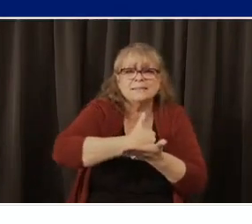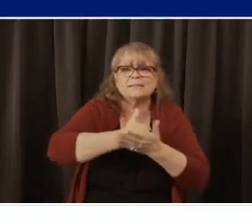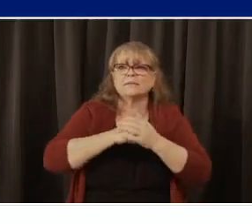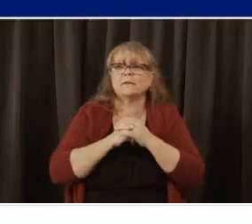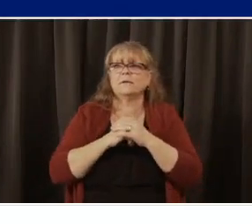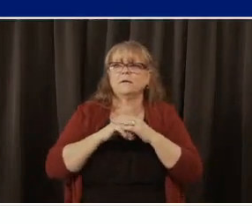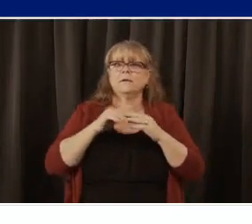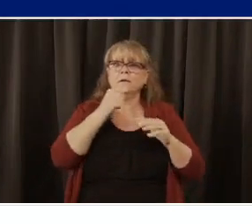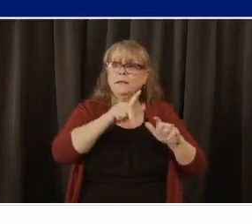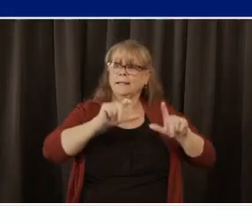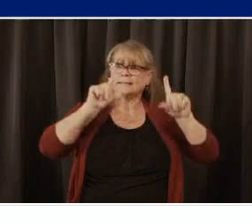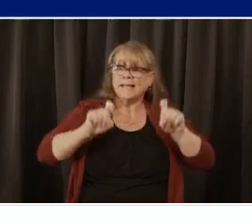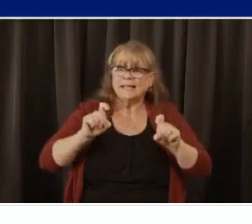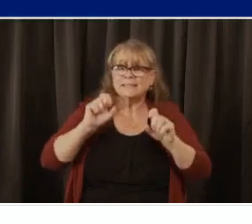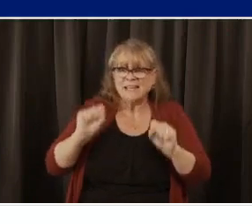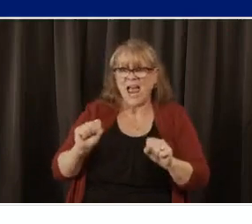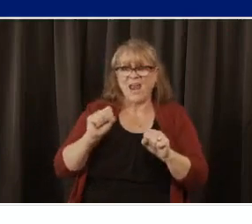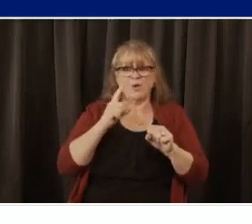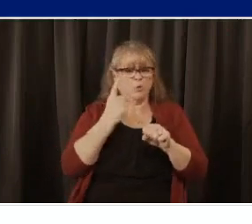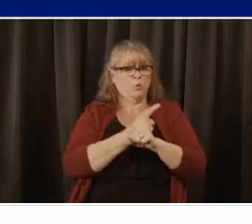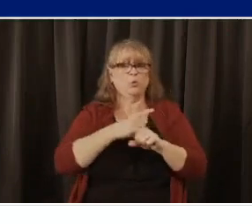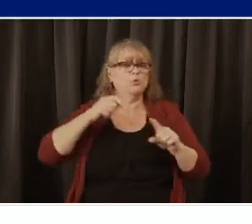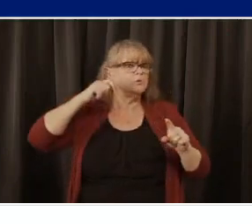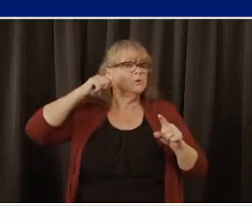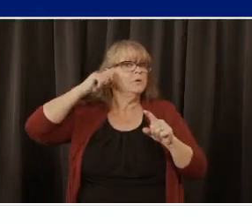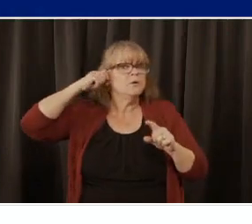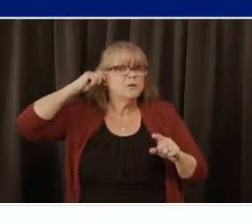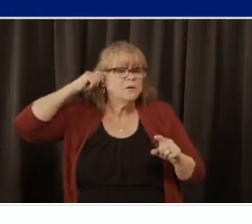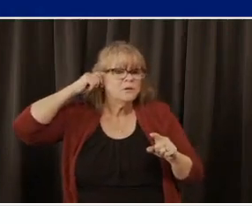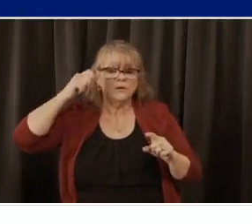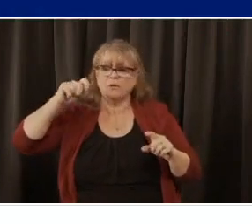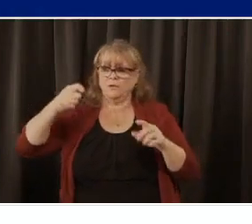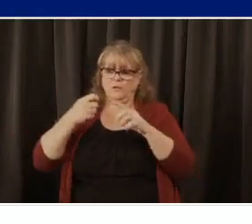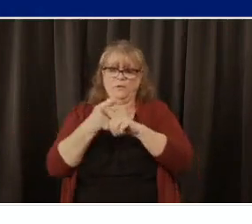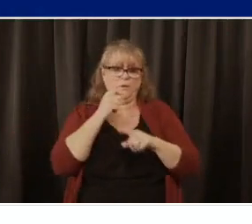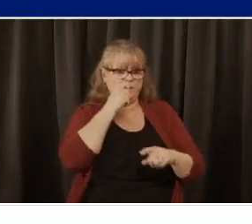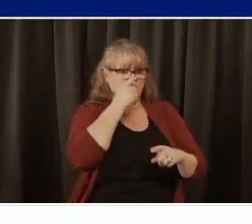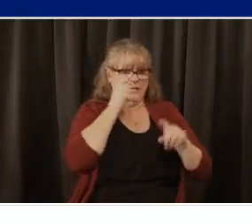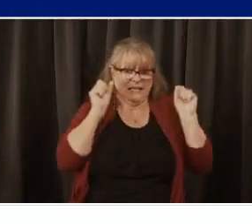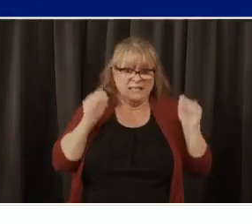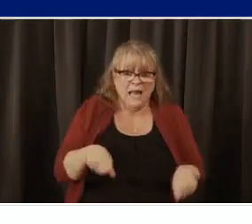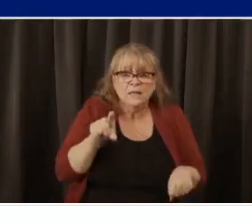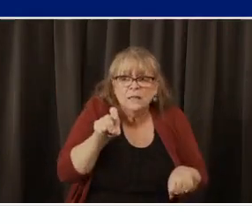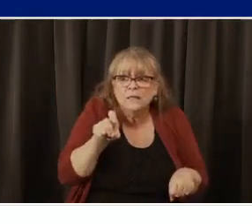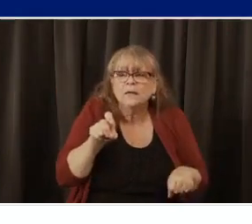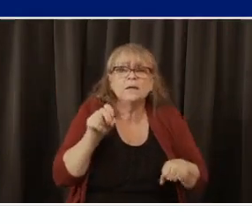printers can be used to create swabs that so early on in this process, were so difficult to come by.